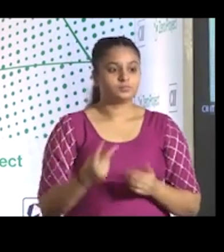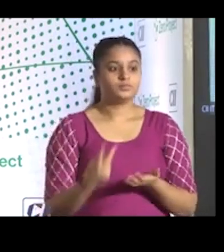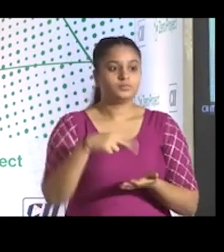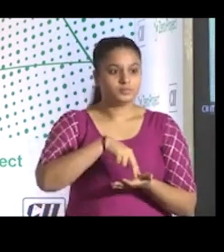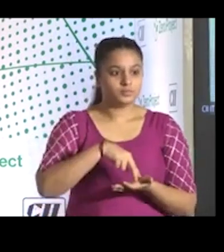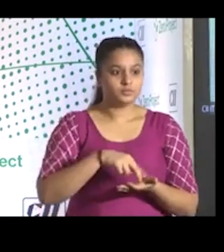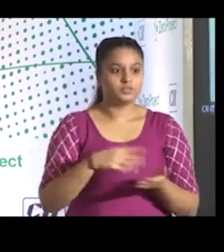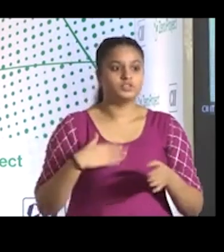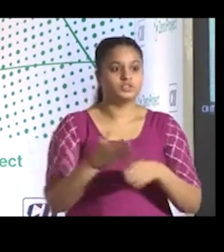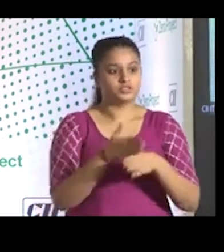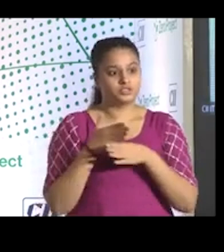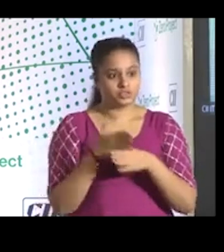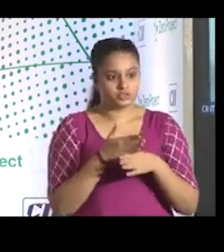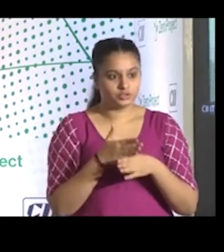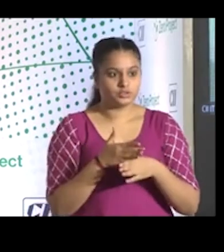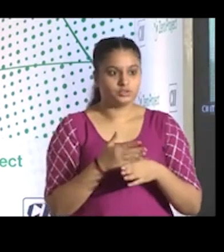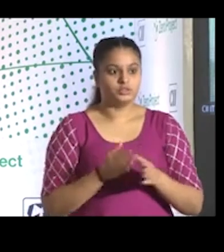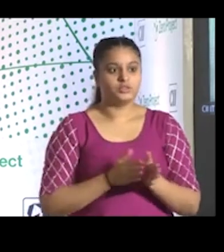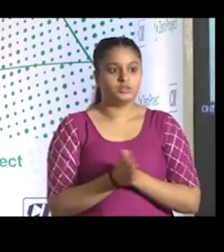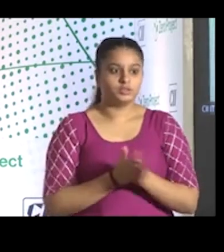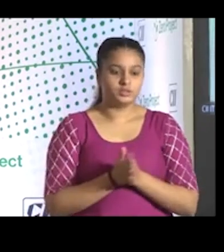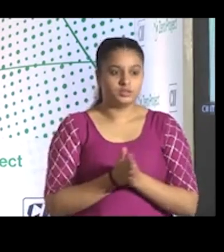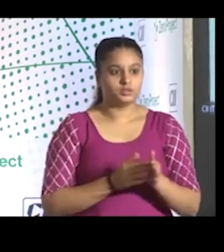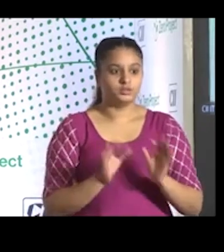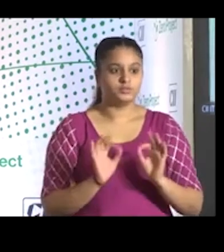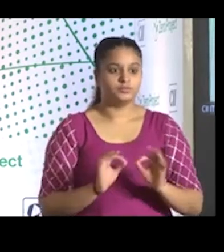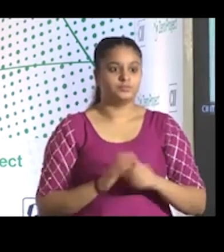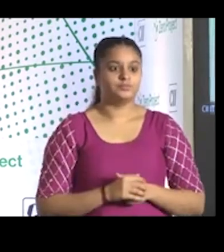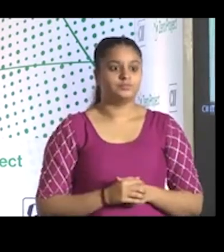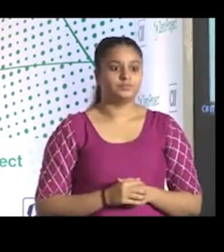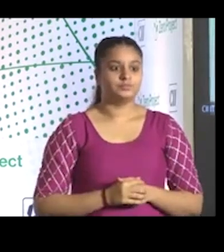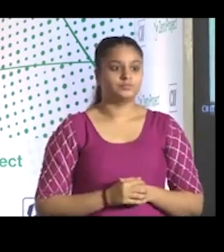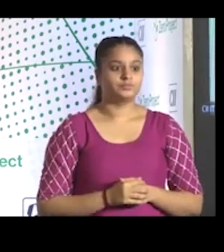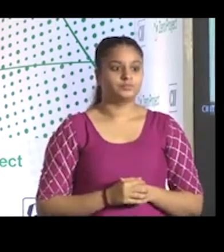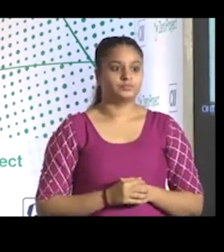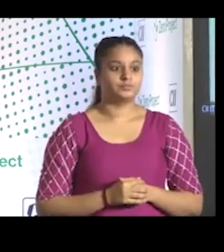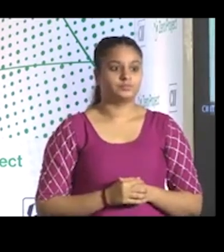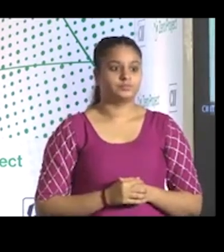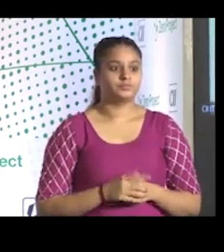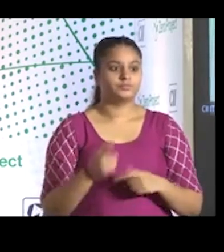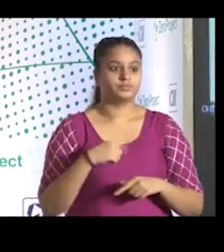And I'm handing over to moderator to introduce the first panel.